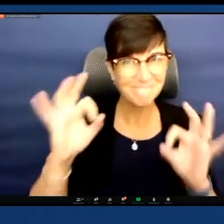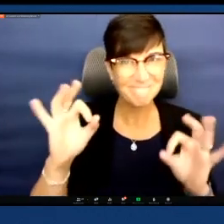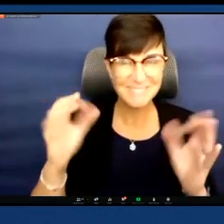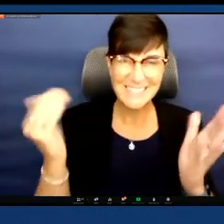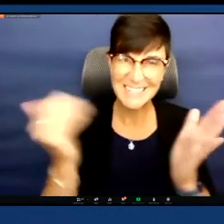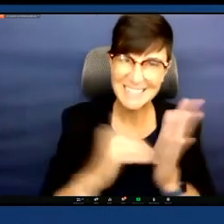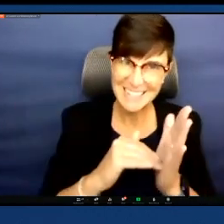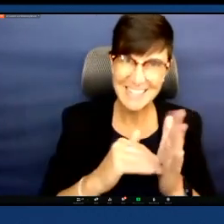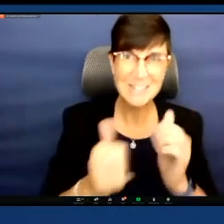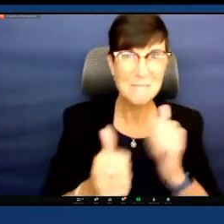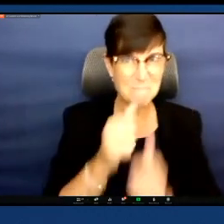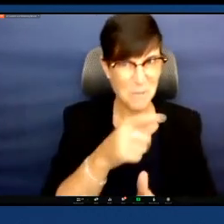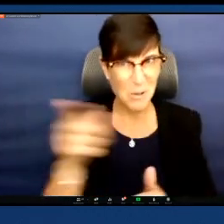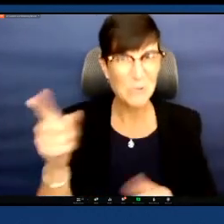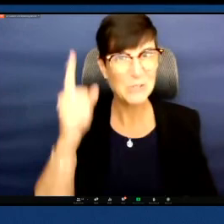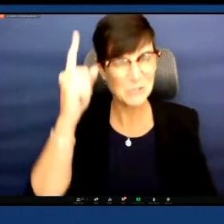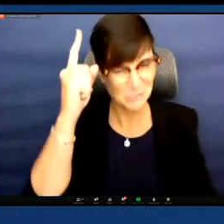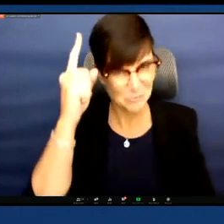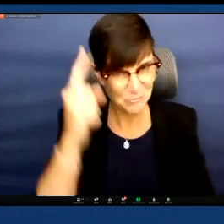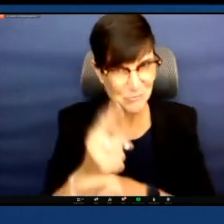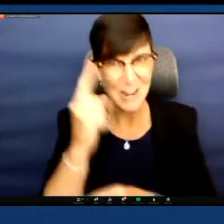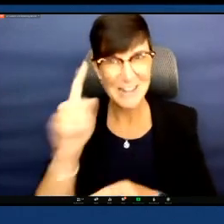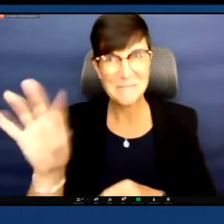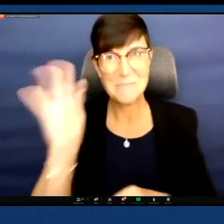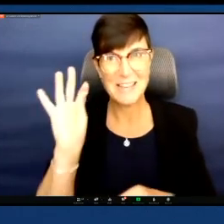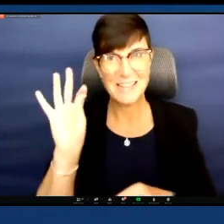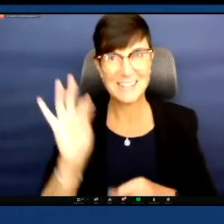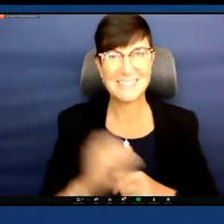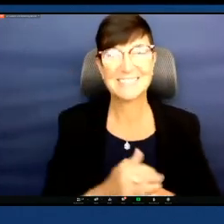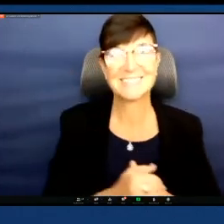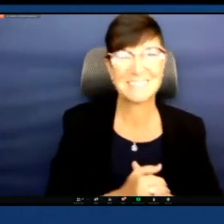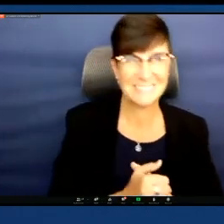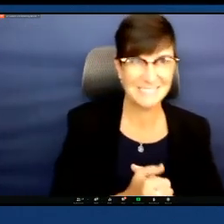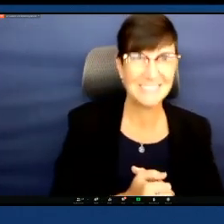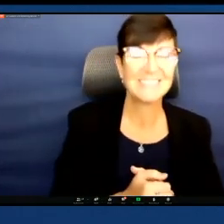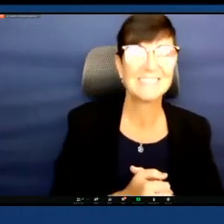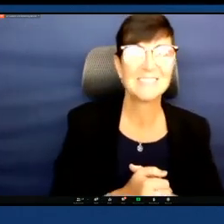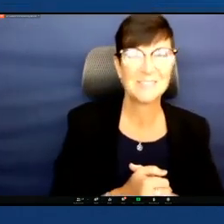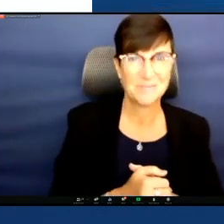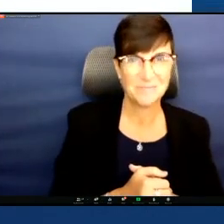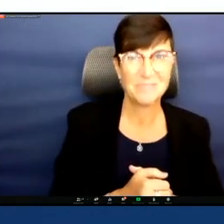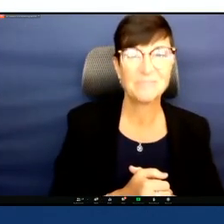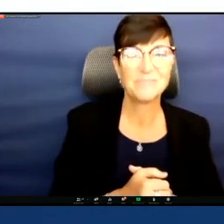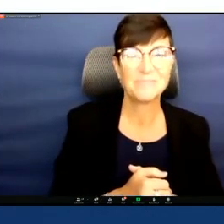so let's turn to the next slide and we'll actually see the answer to this question.